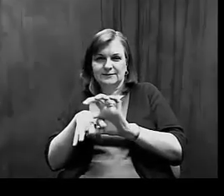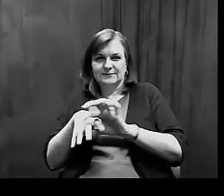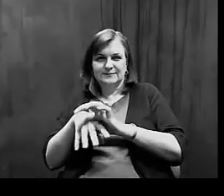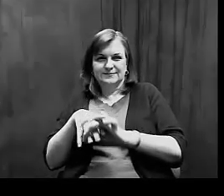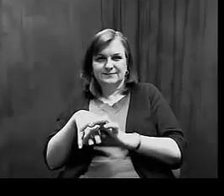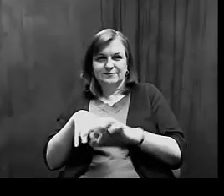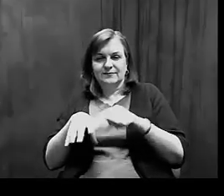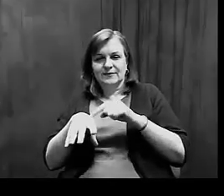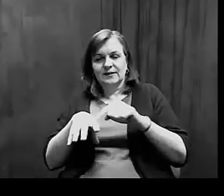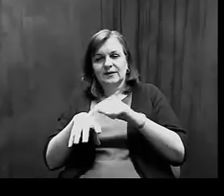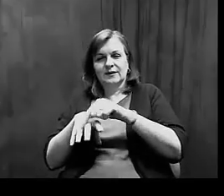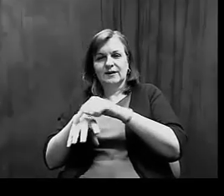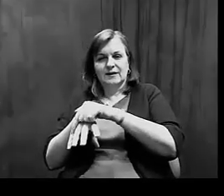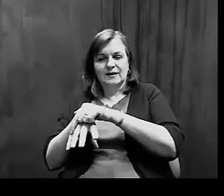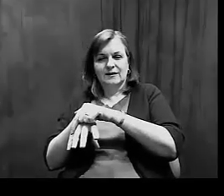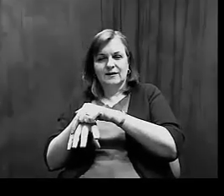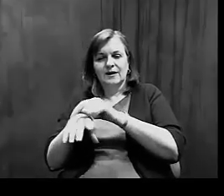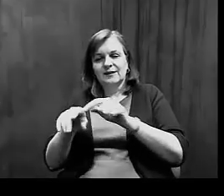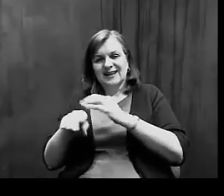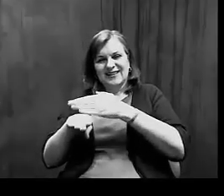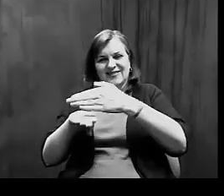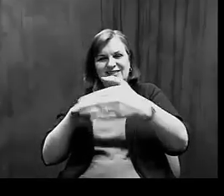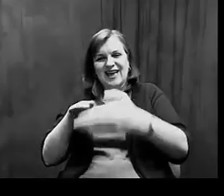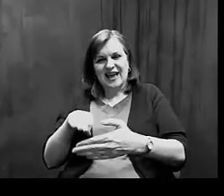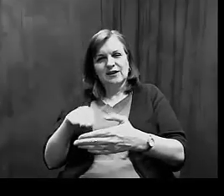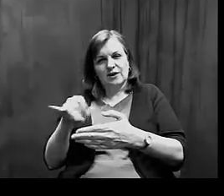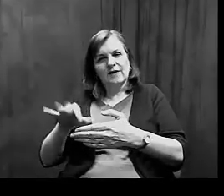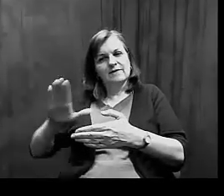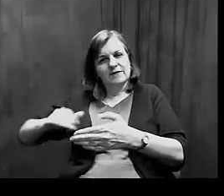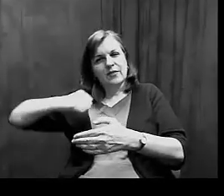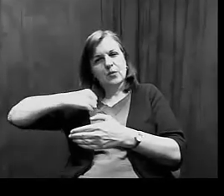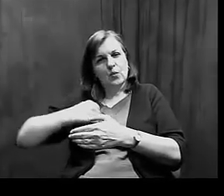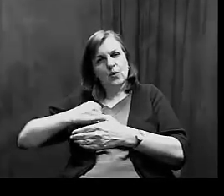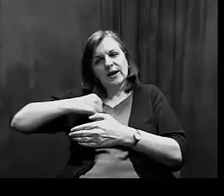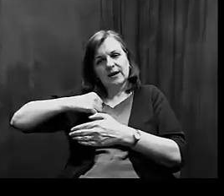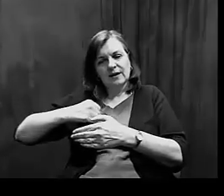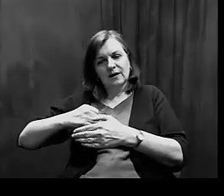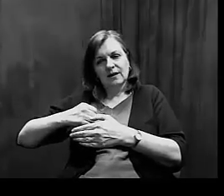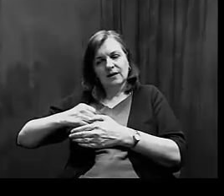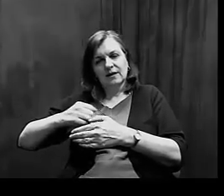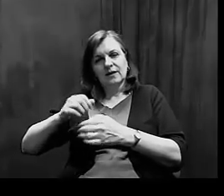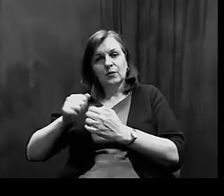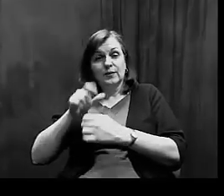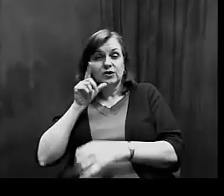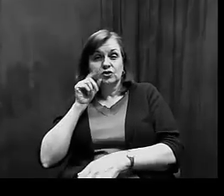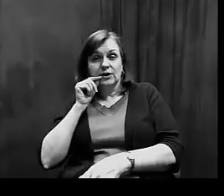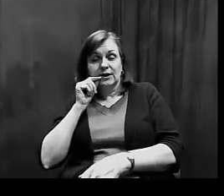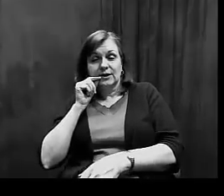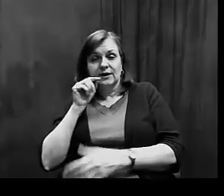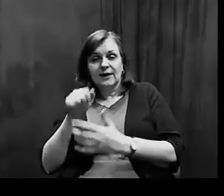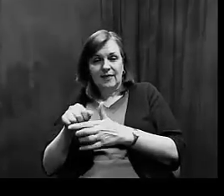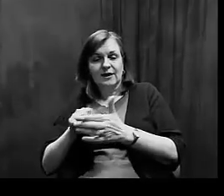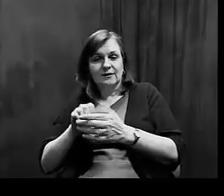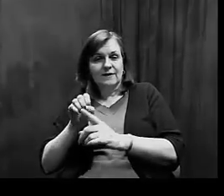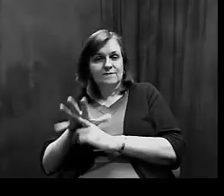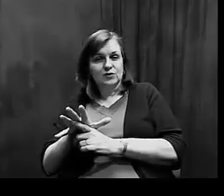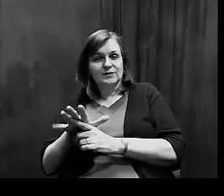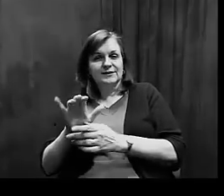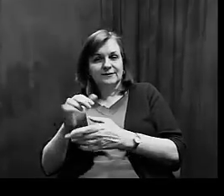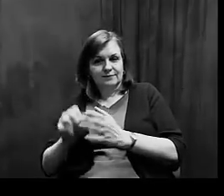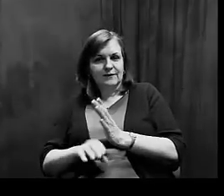or the very endpoint of the wing in the chicken